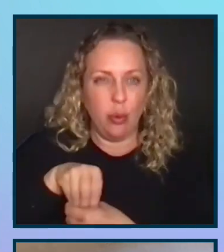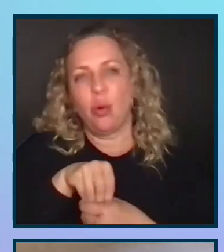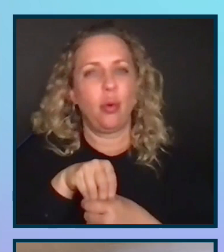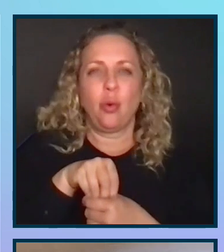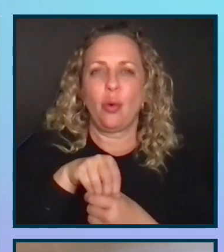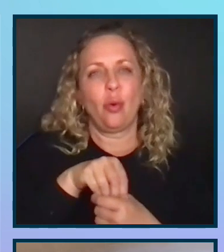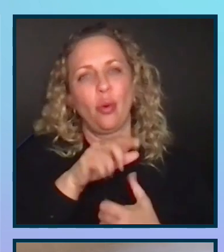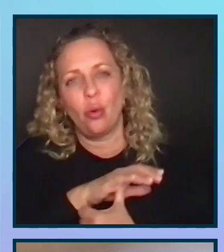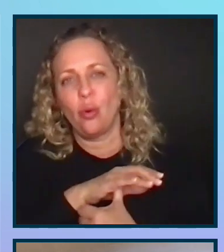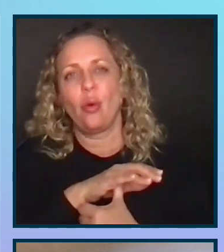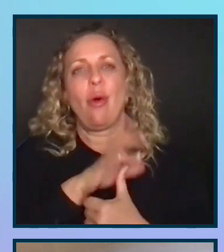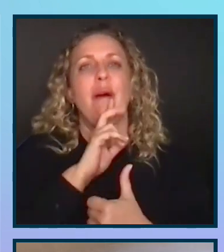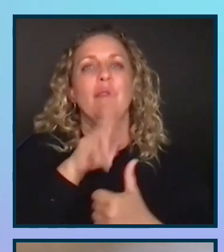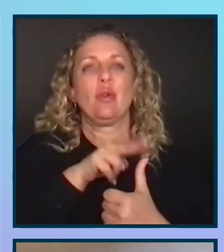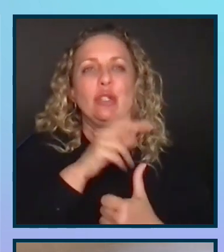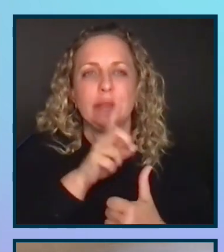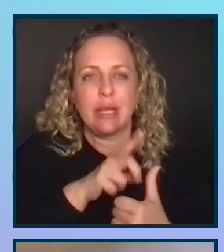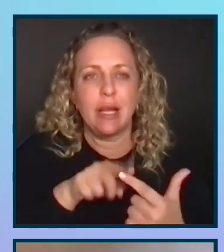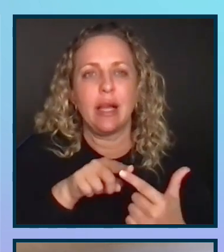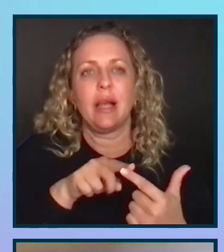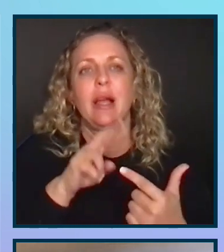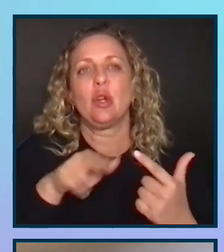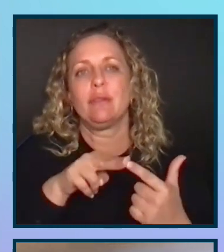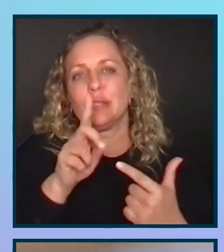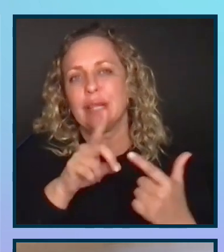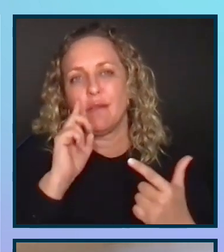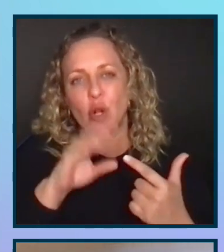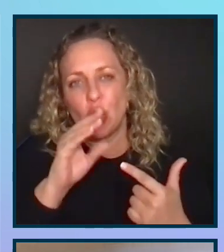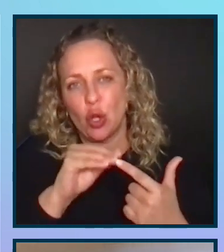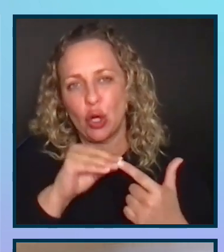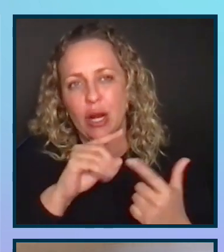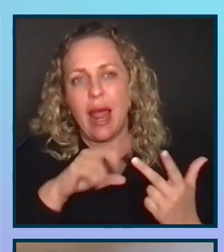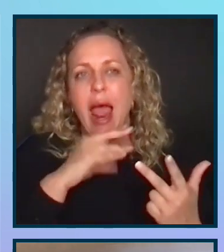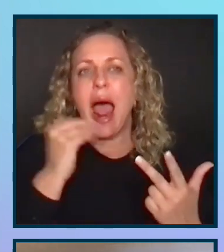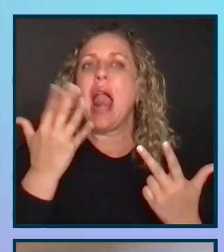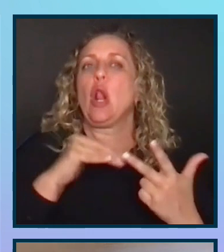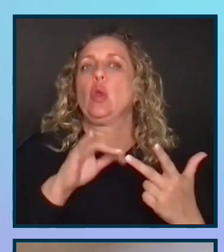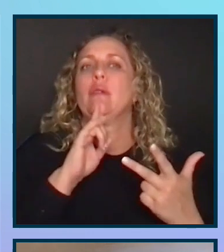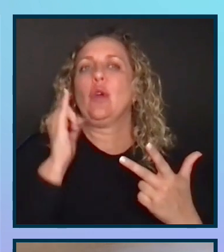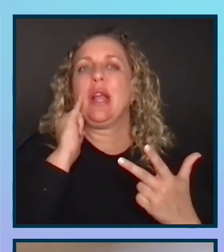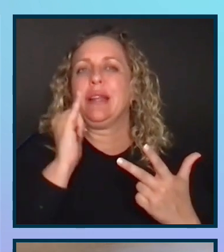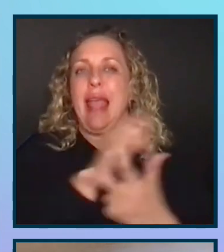Universal Design for Learning, and Inclusive Design for your ideas.